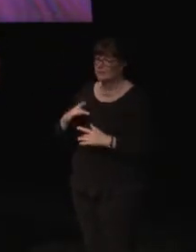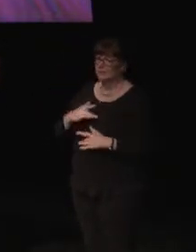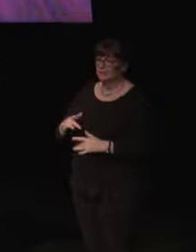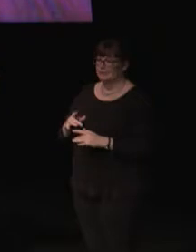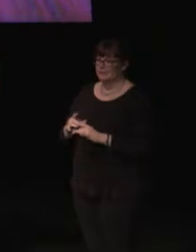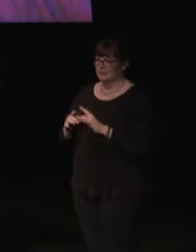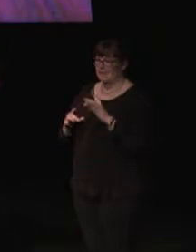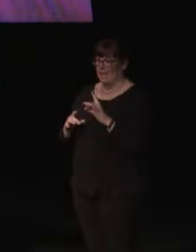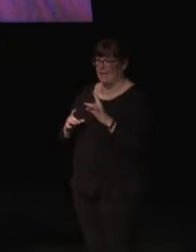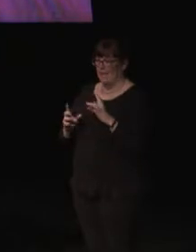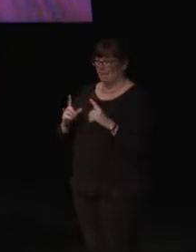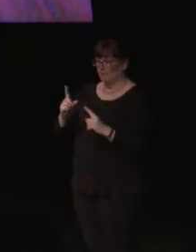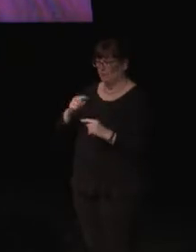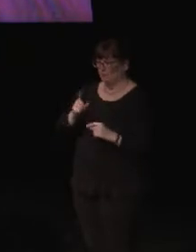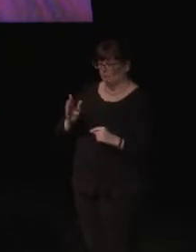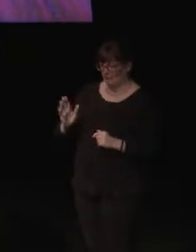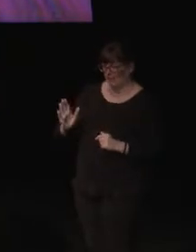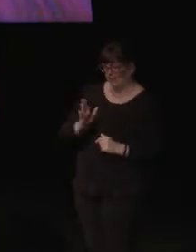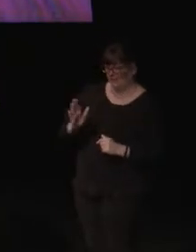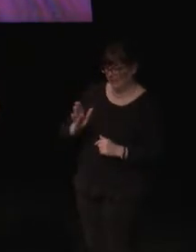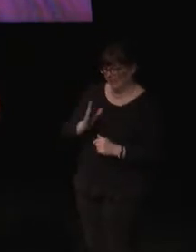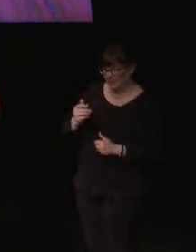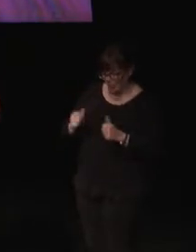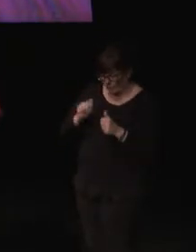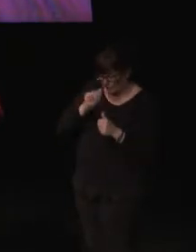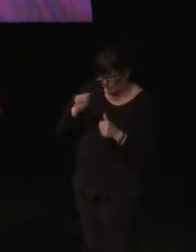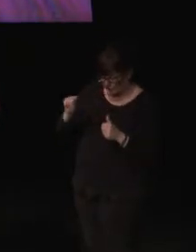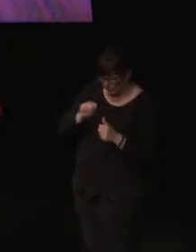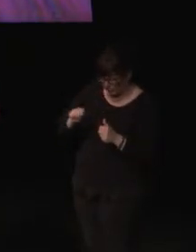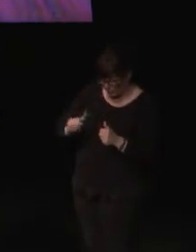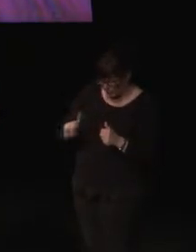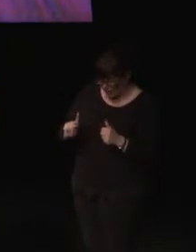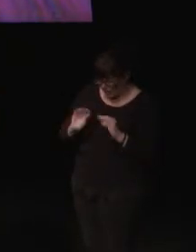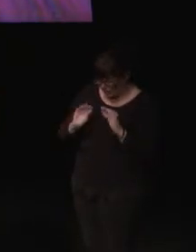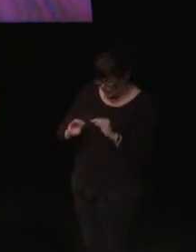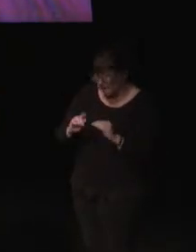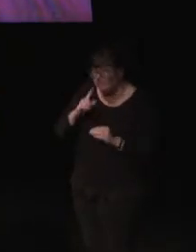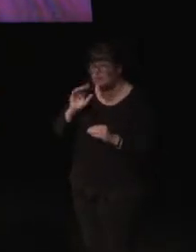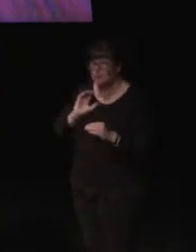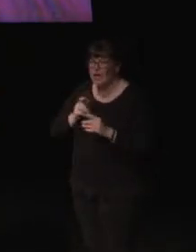So which one of the quadrants does the user want? These are kinds of the controls that we've done on Xbox.